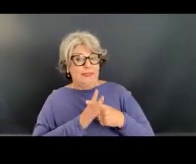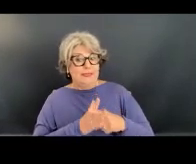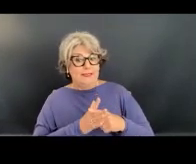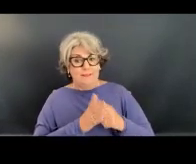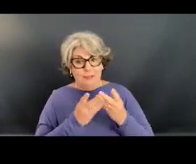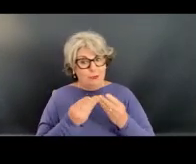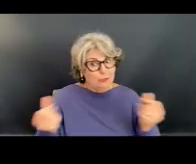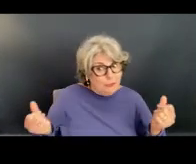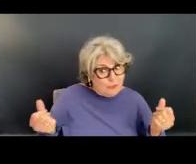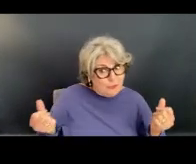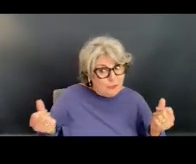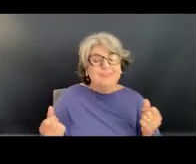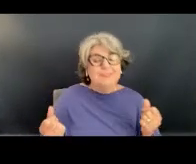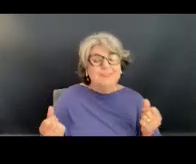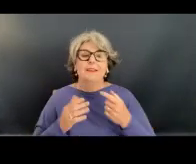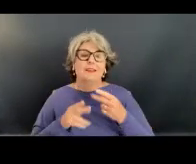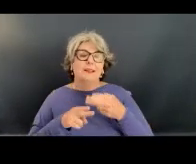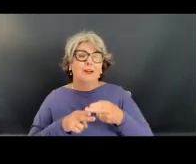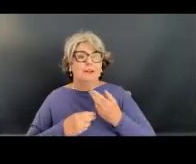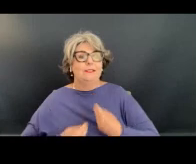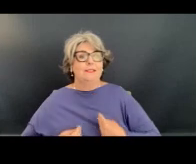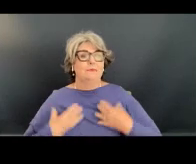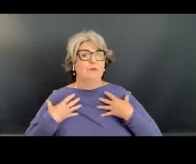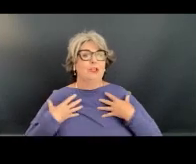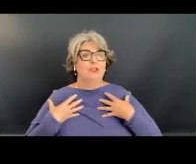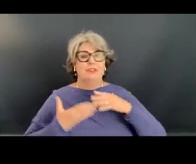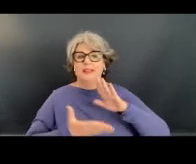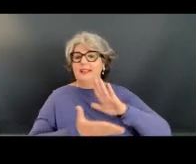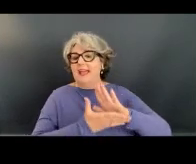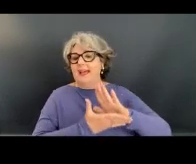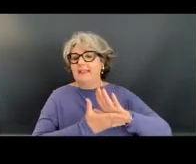We're starting it called the Inspiration Academy and this